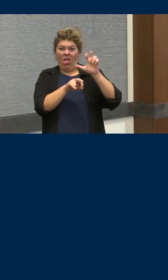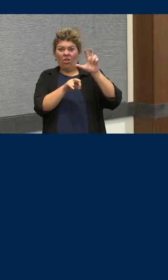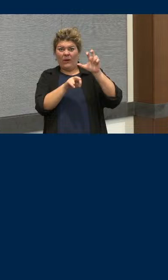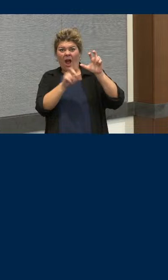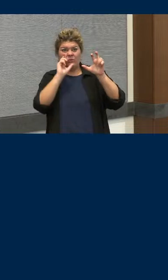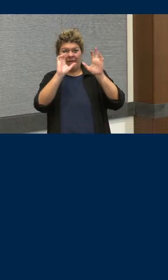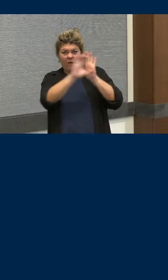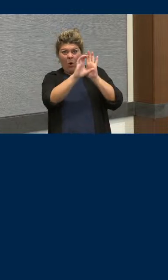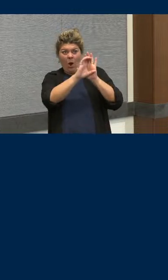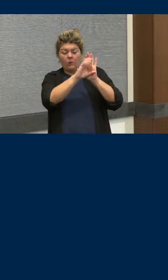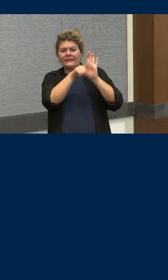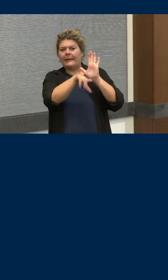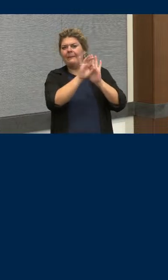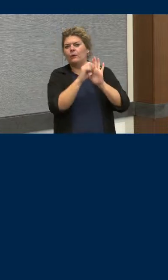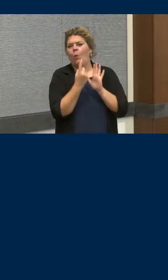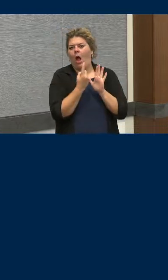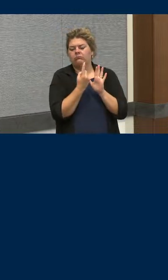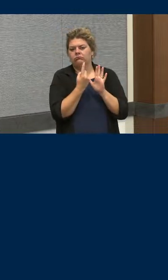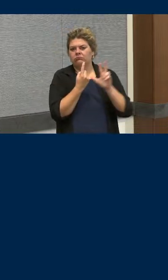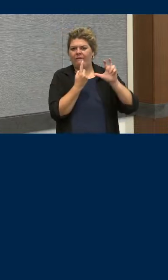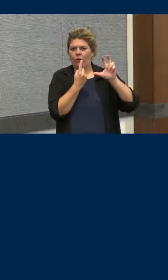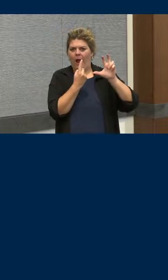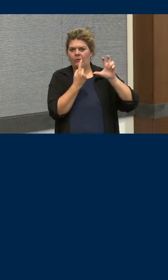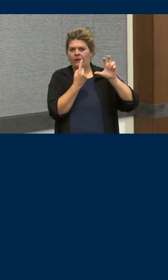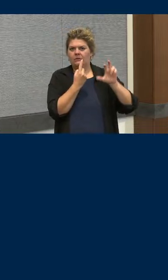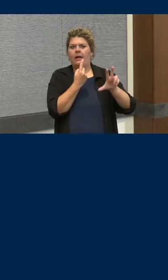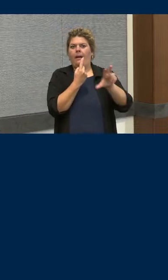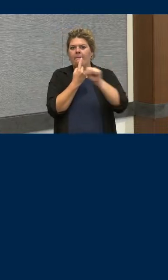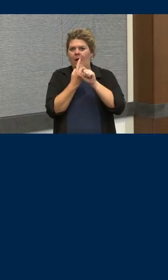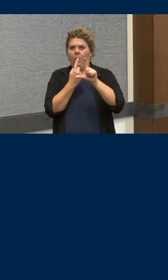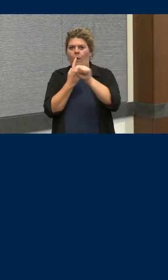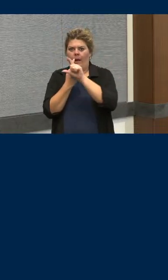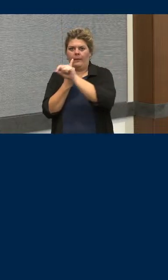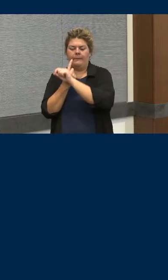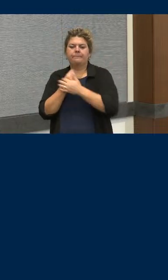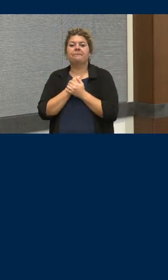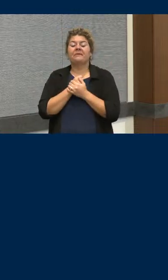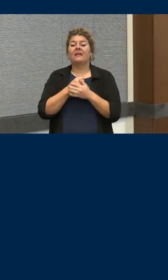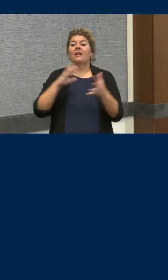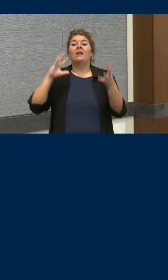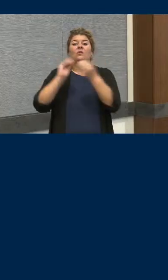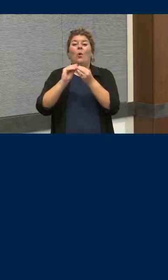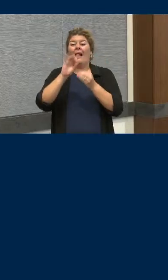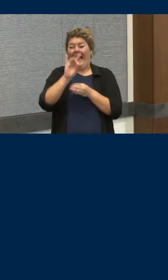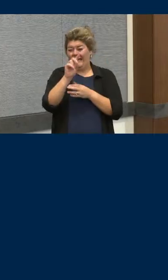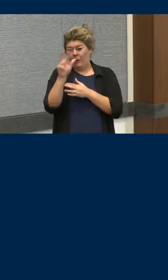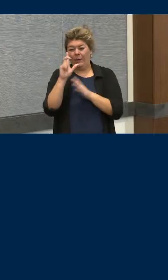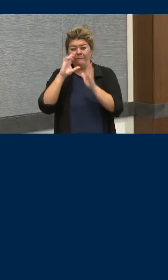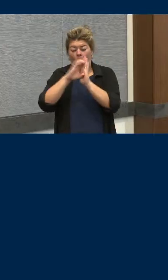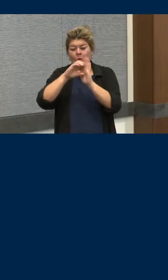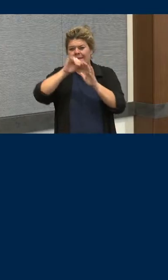out of every 300 shots - 83 in all - for his book The